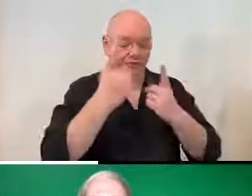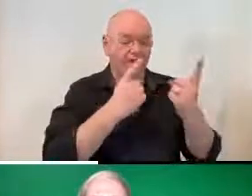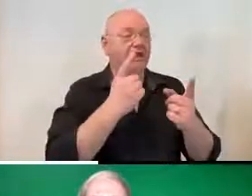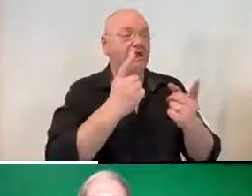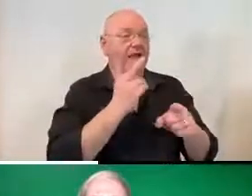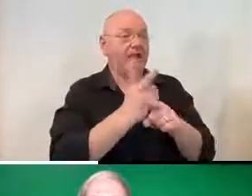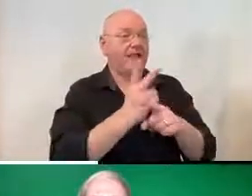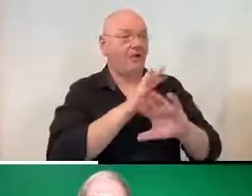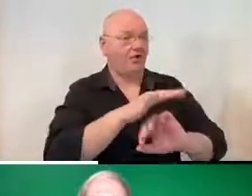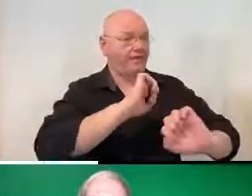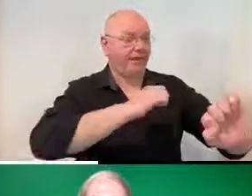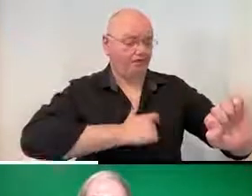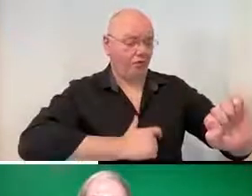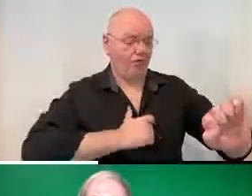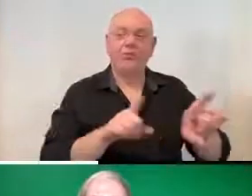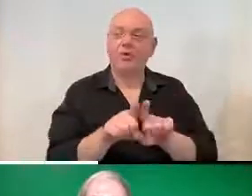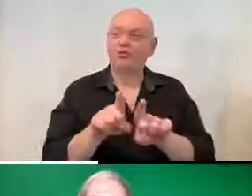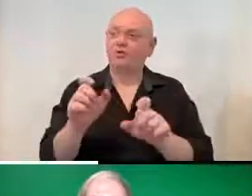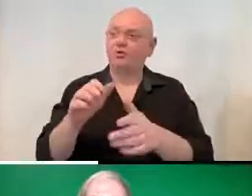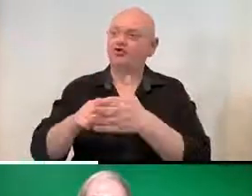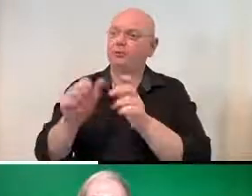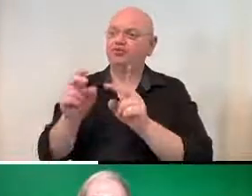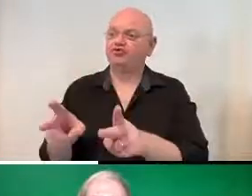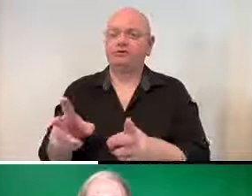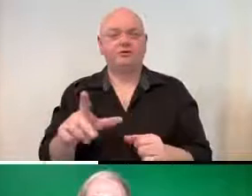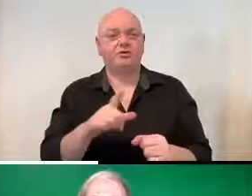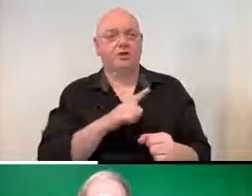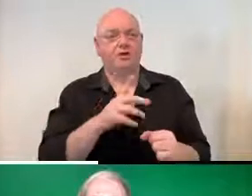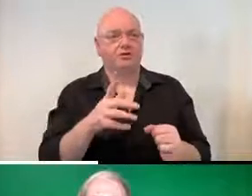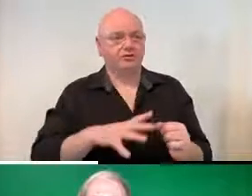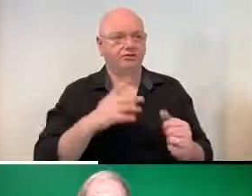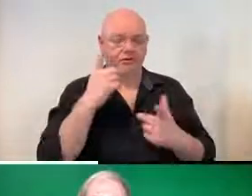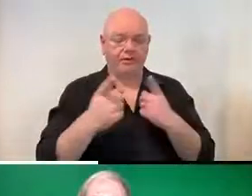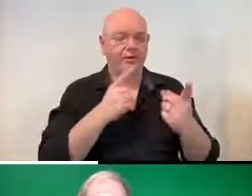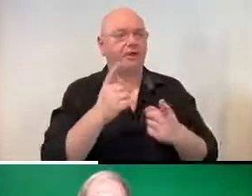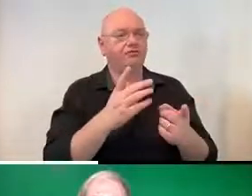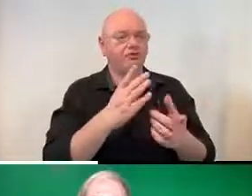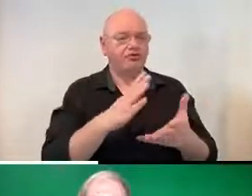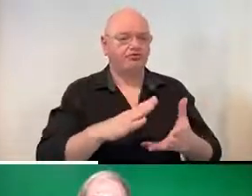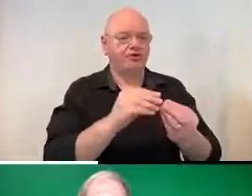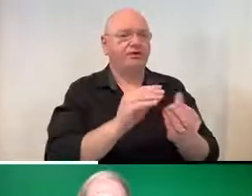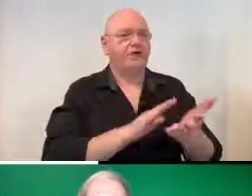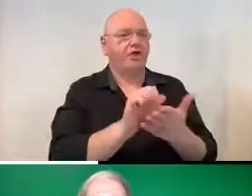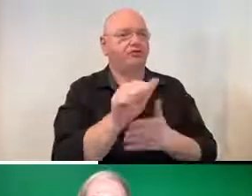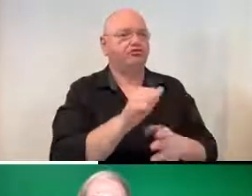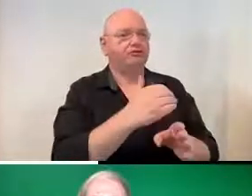the soft powers that various high street stakeholders have, but also in terms of specific tactics, meanwhile